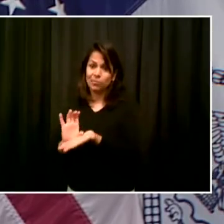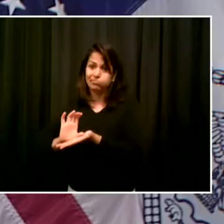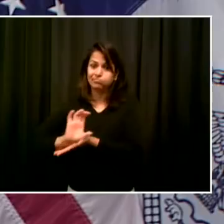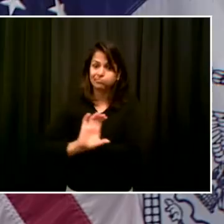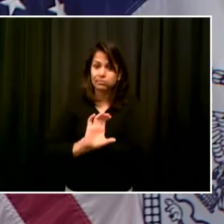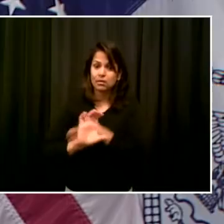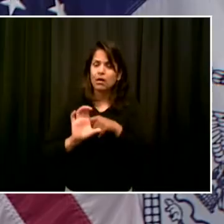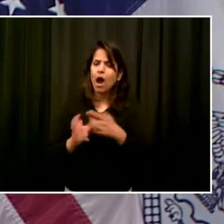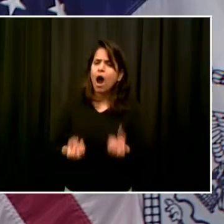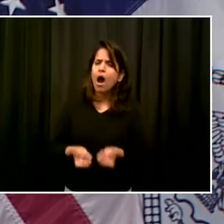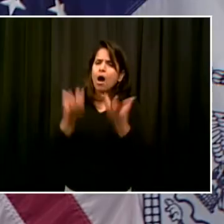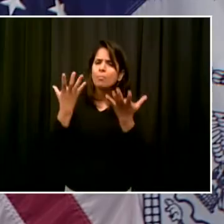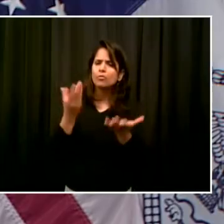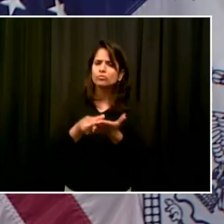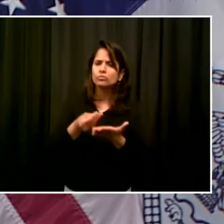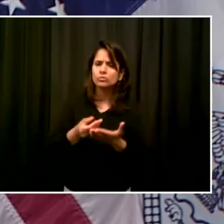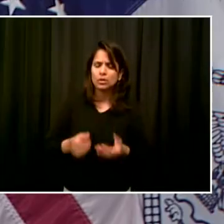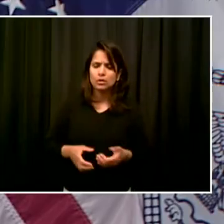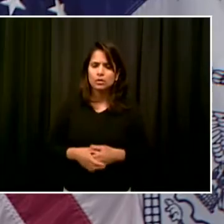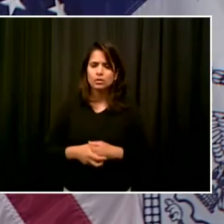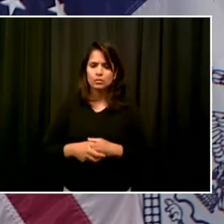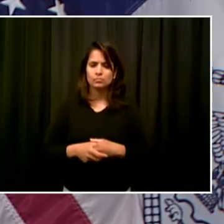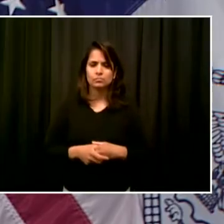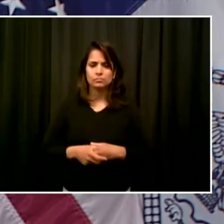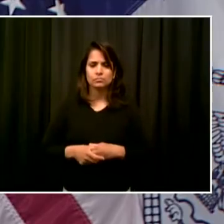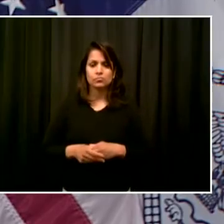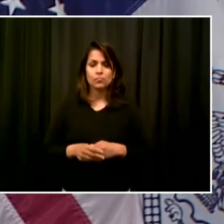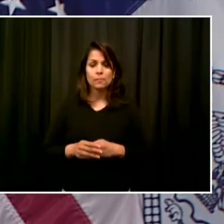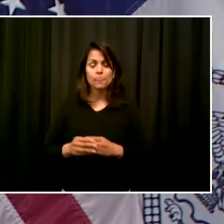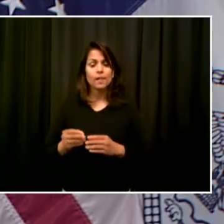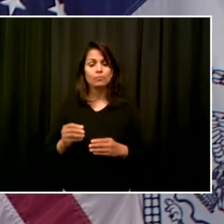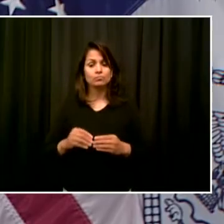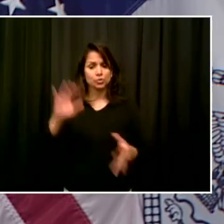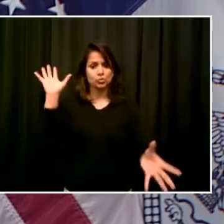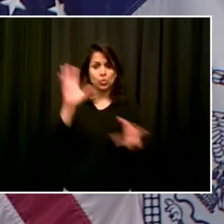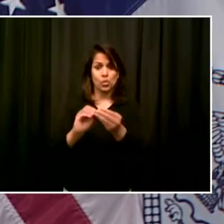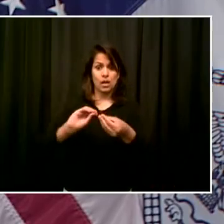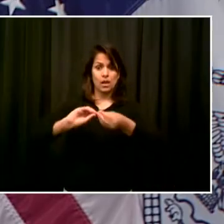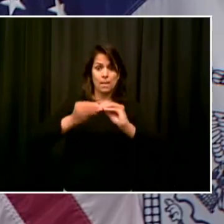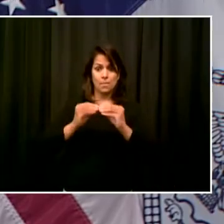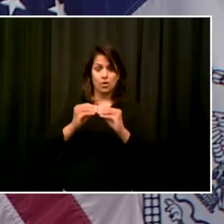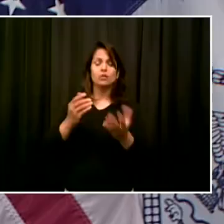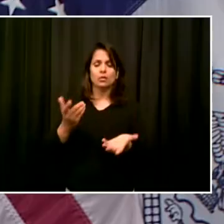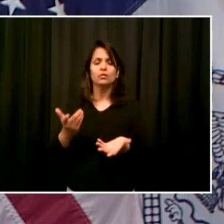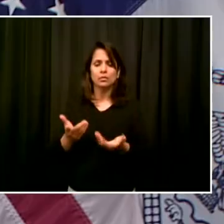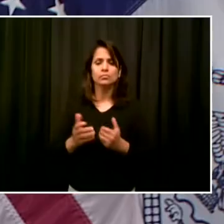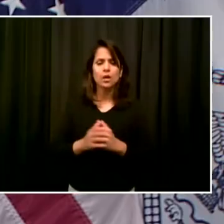CAN YOU TALK ABOUT THE FUINNDG FOR EACH? THANK Y. OU LET ME GO WITH